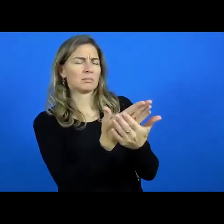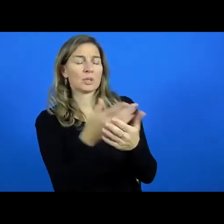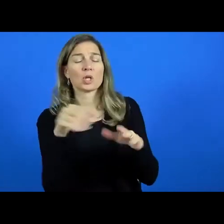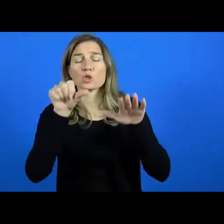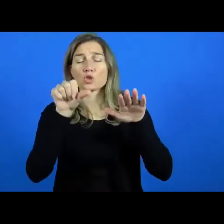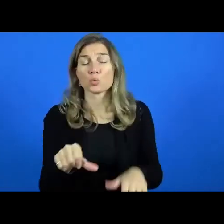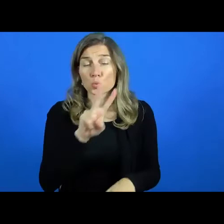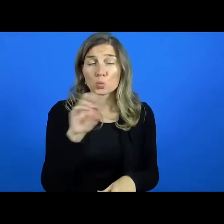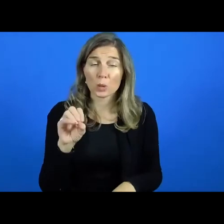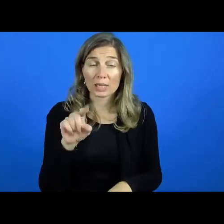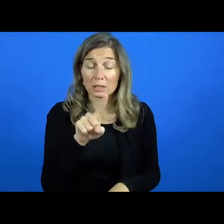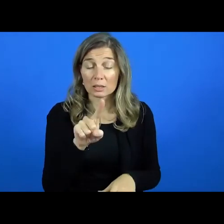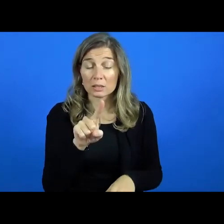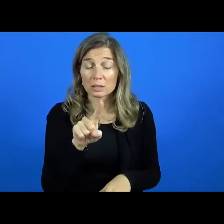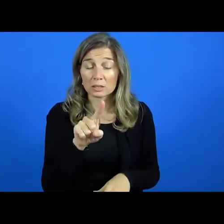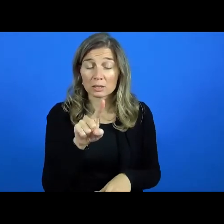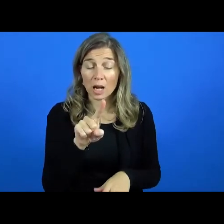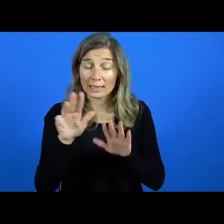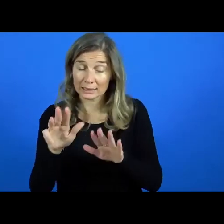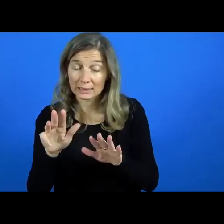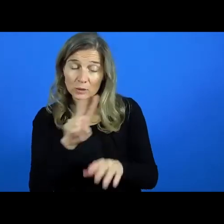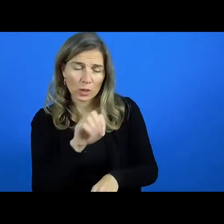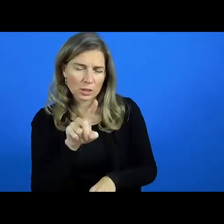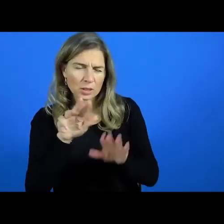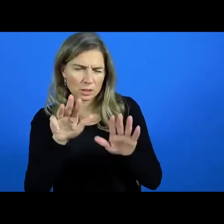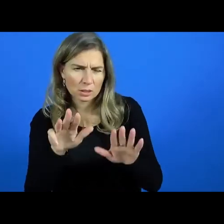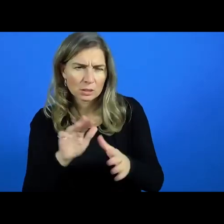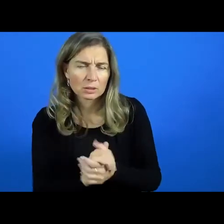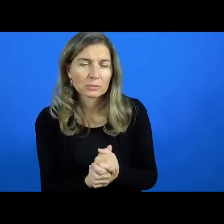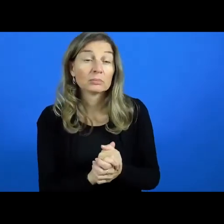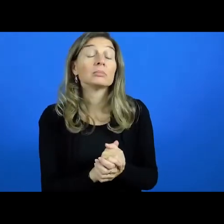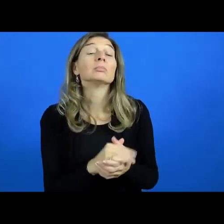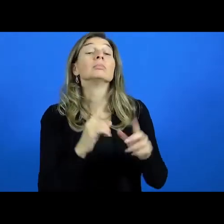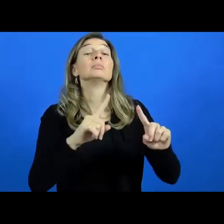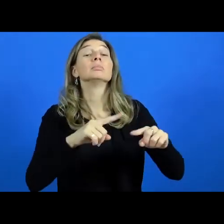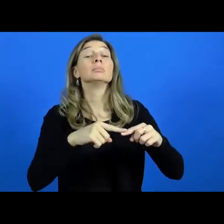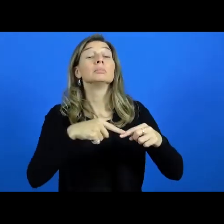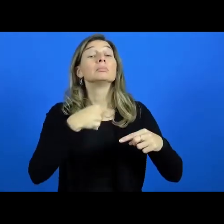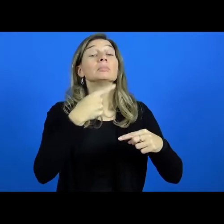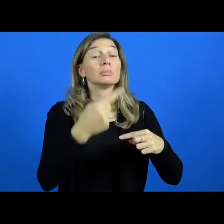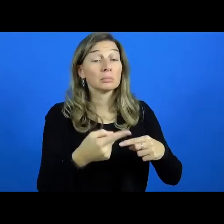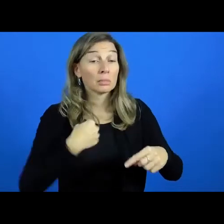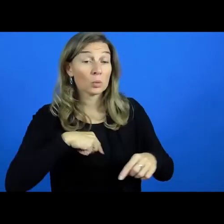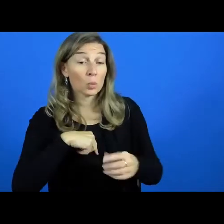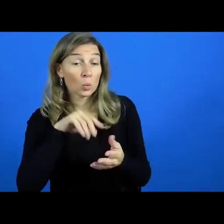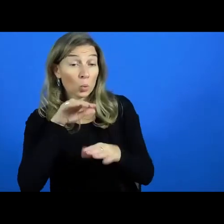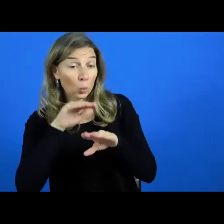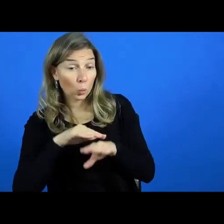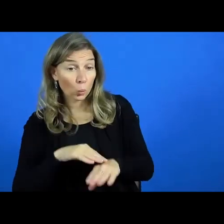The Ombudsman asked us to their inspection report, our comments to the inspection report in March 2020.